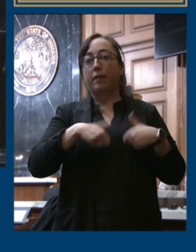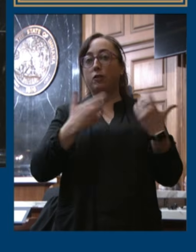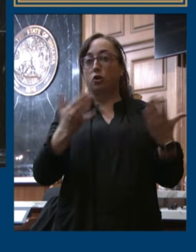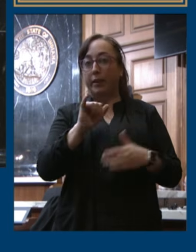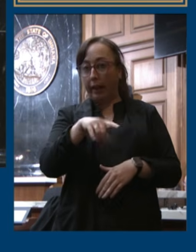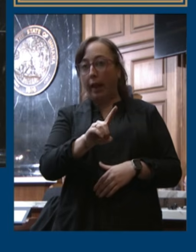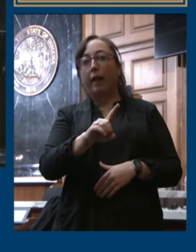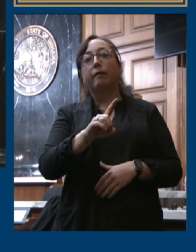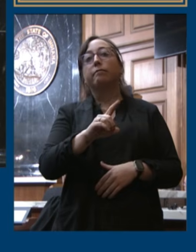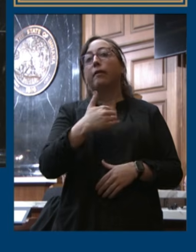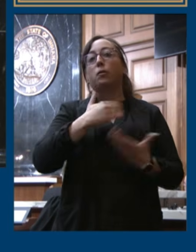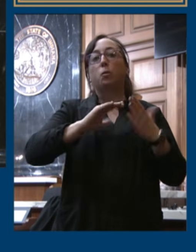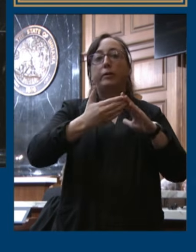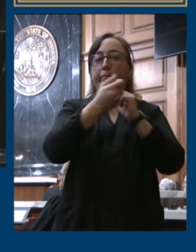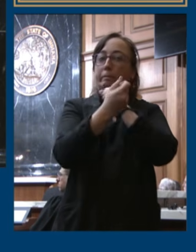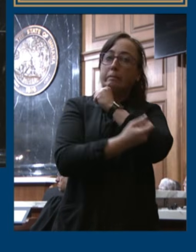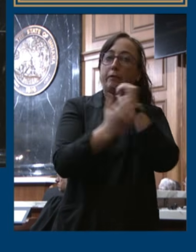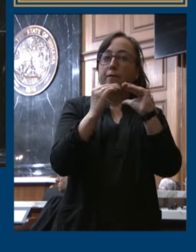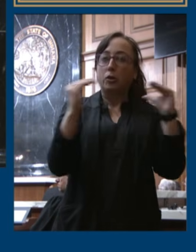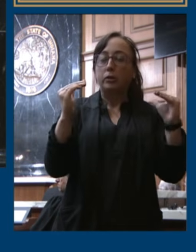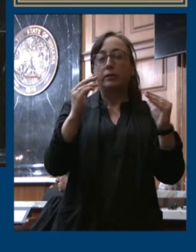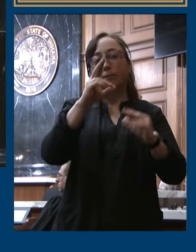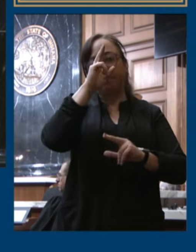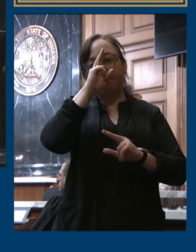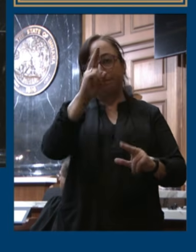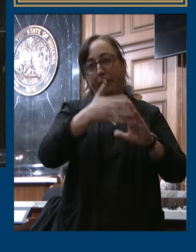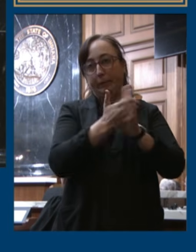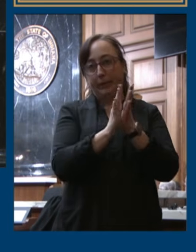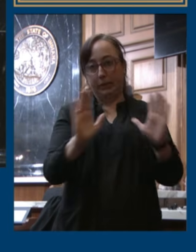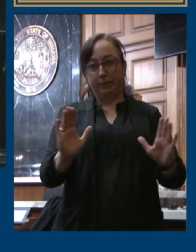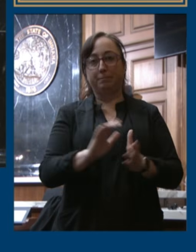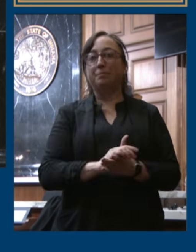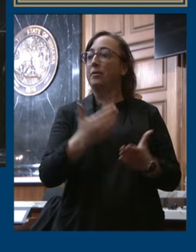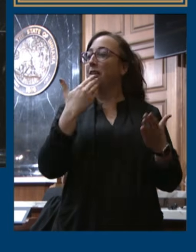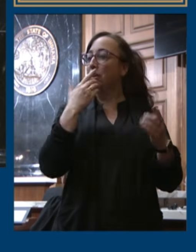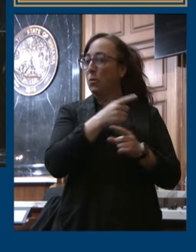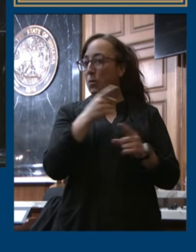FAIRNESS, DIGNITY, AND PEACE. THANK YOU.